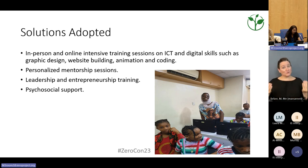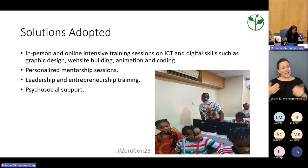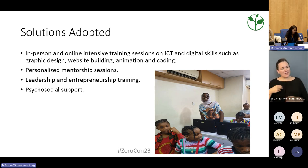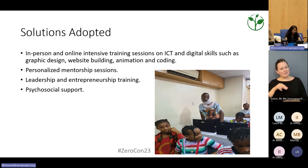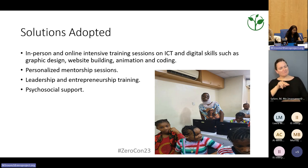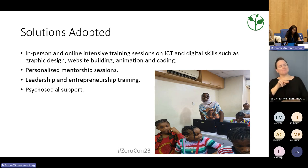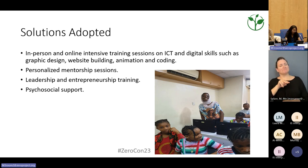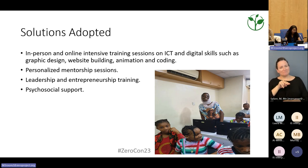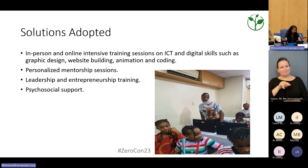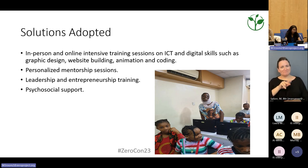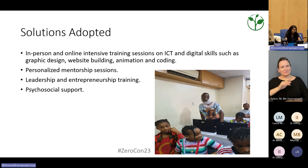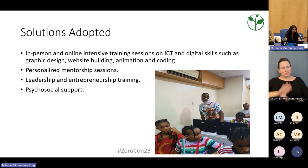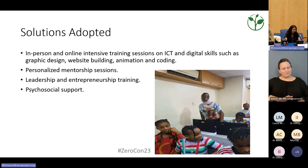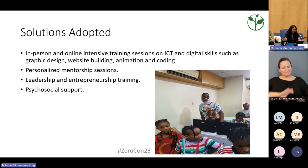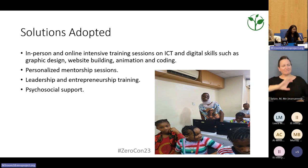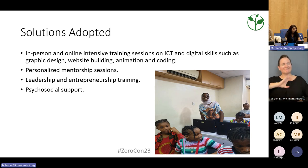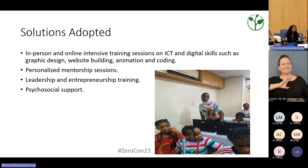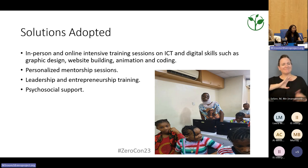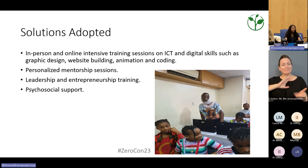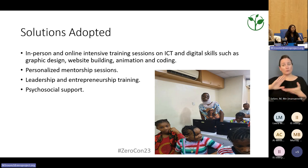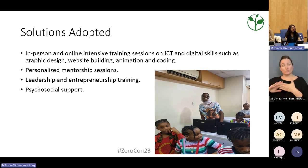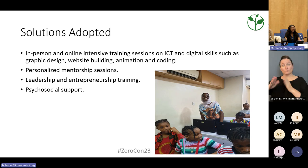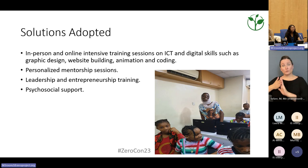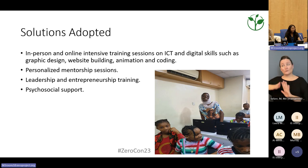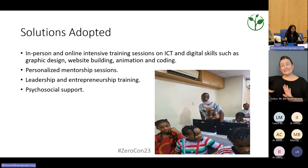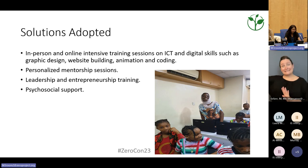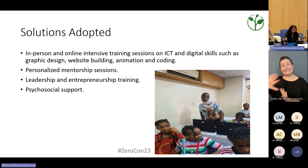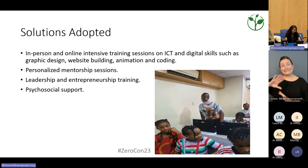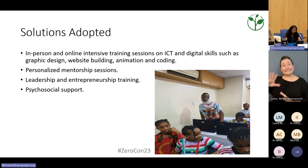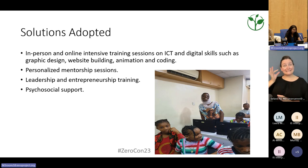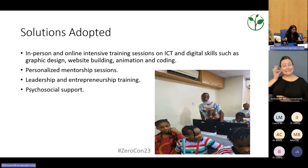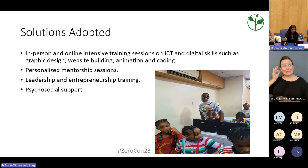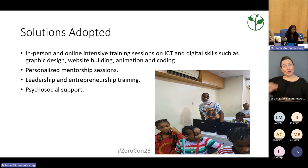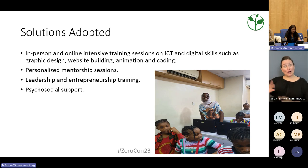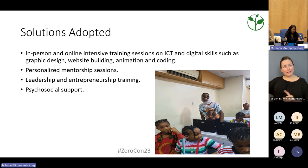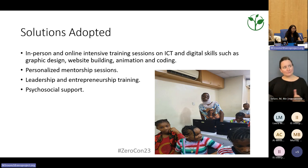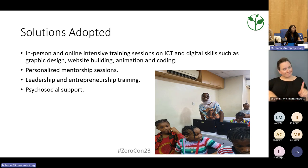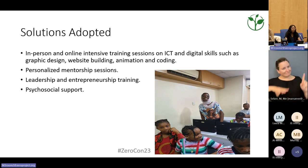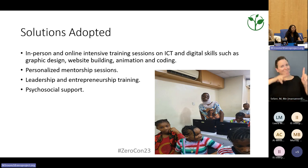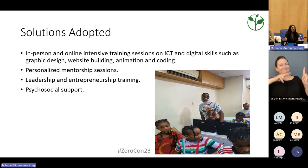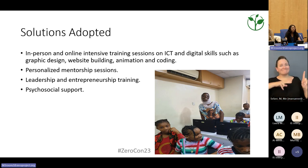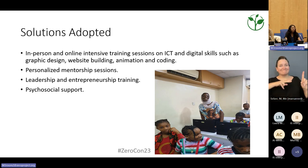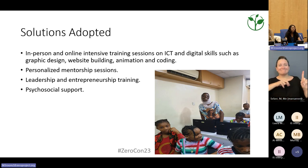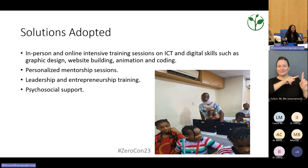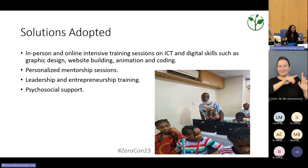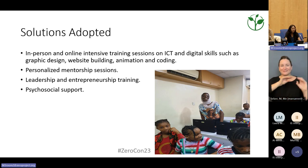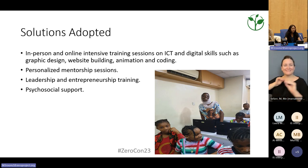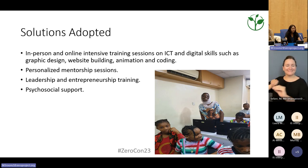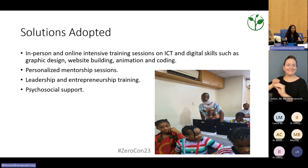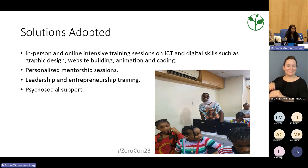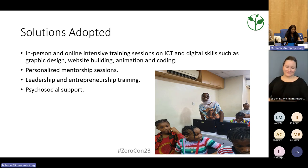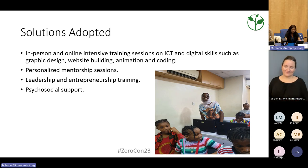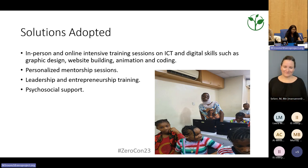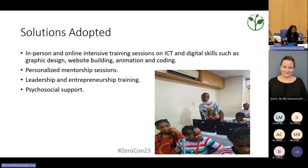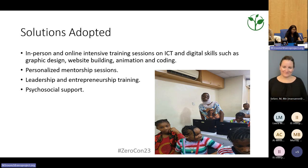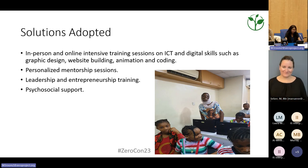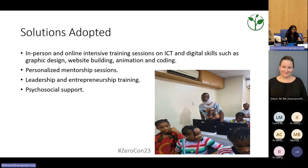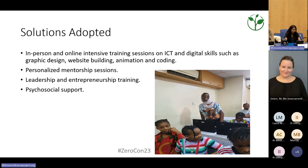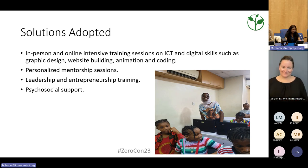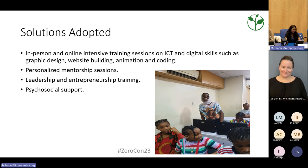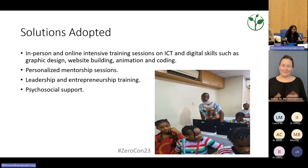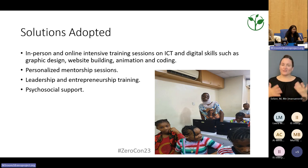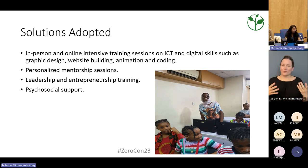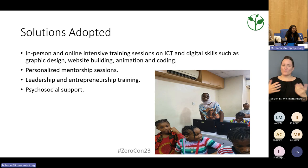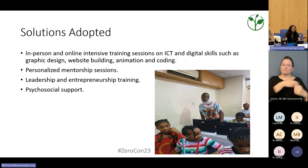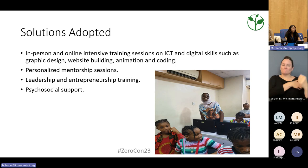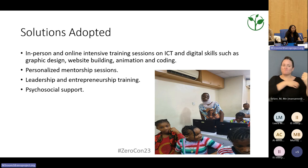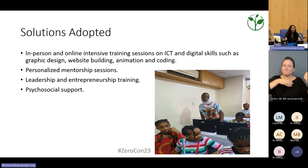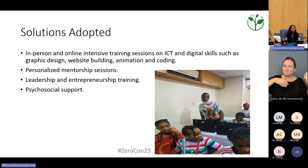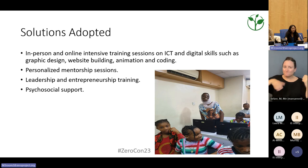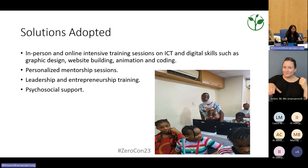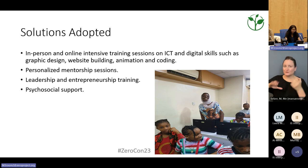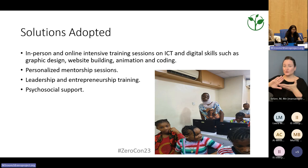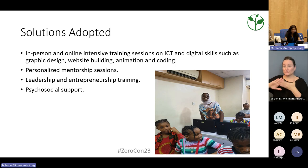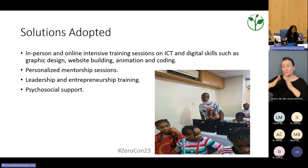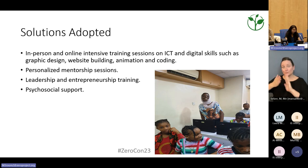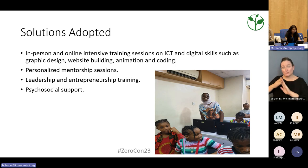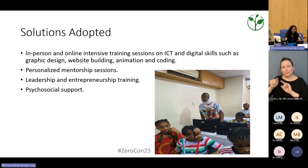her community. They empower their communities and thereby create a multiplier effect, which